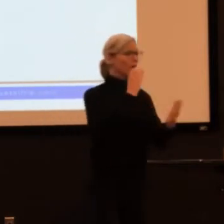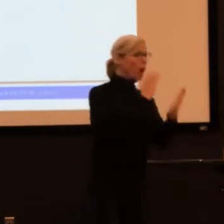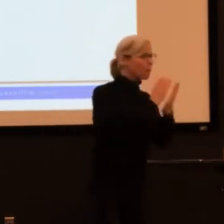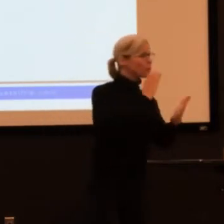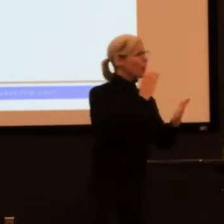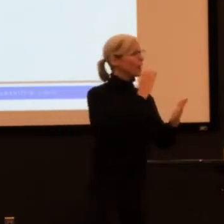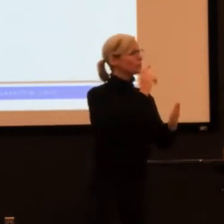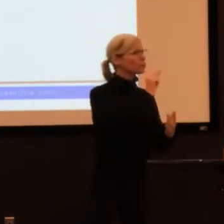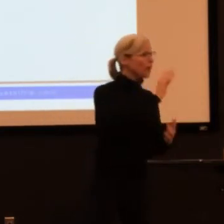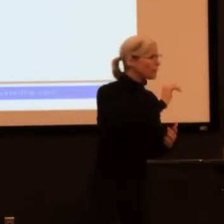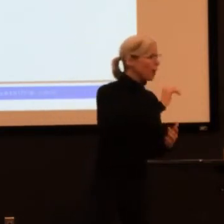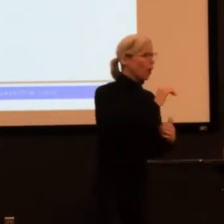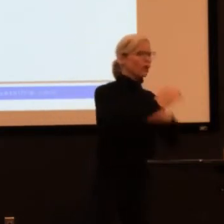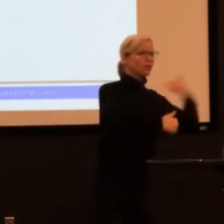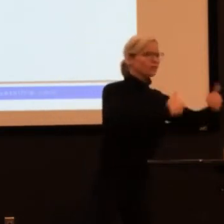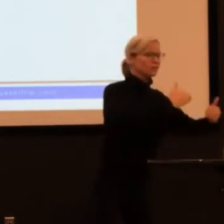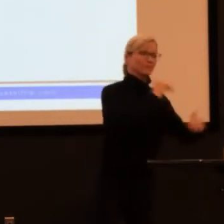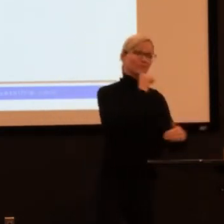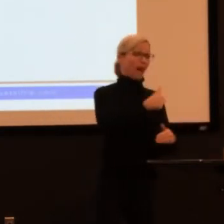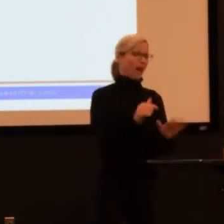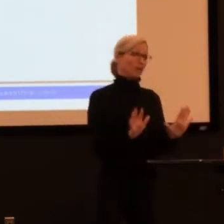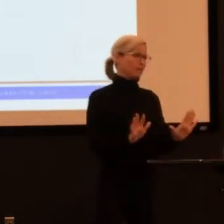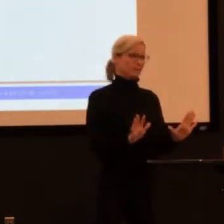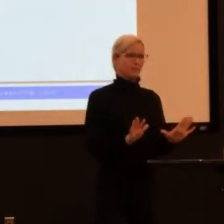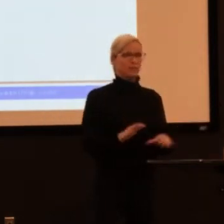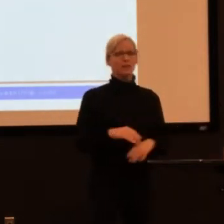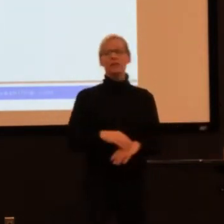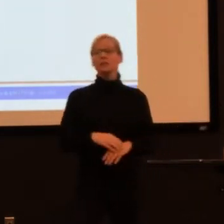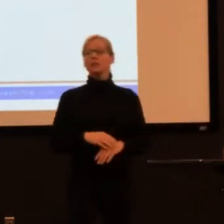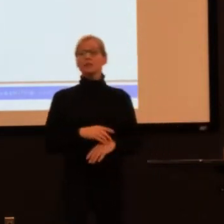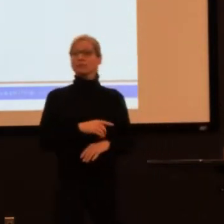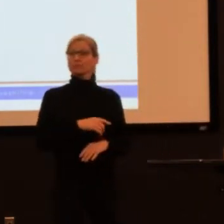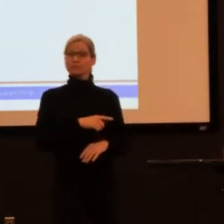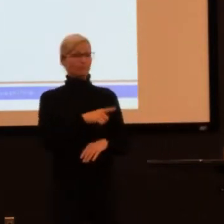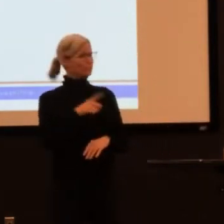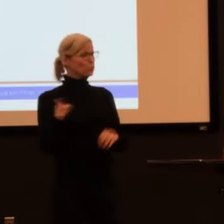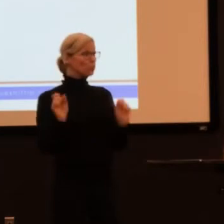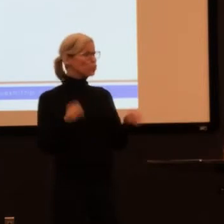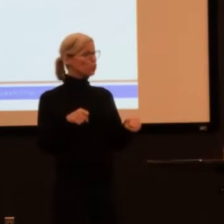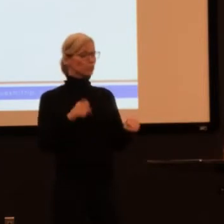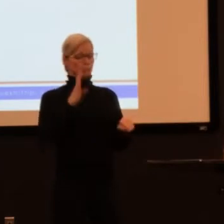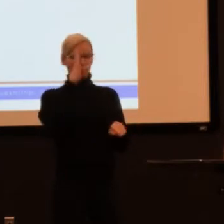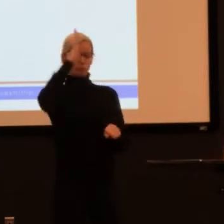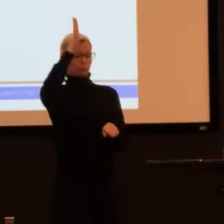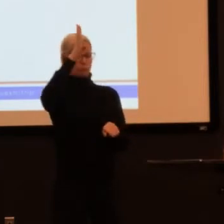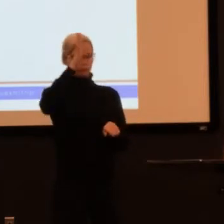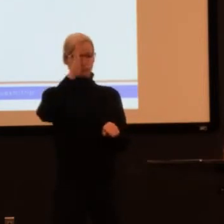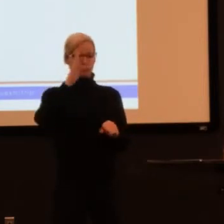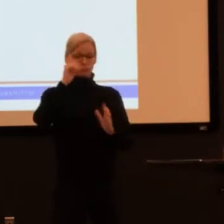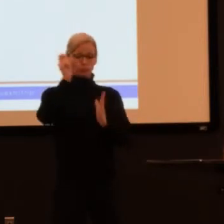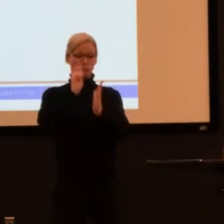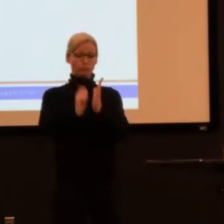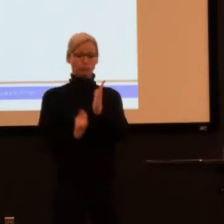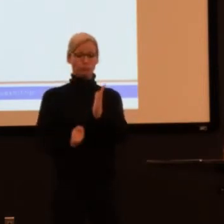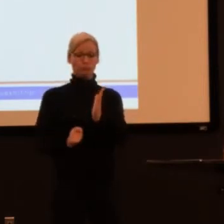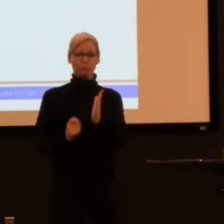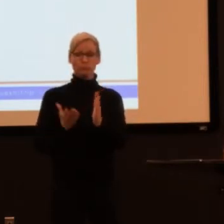You can obtain copyright protection without submitting a copyright application to the copyright laws.